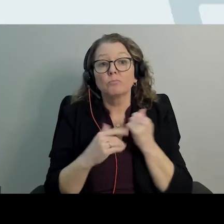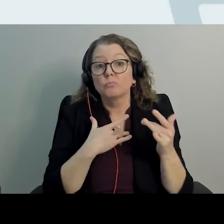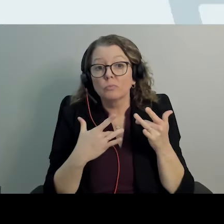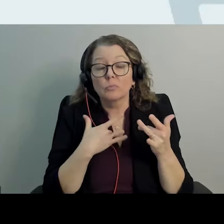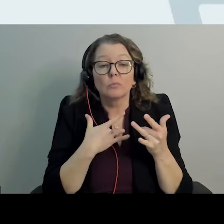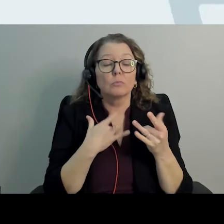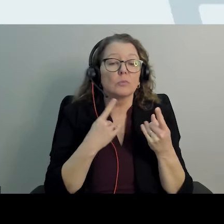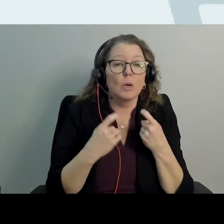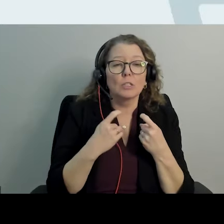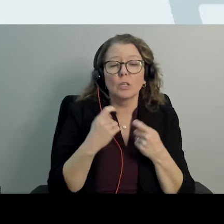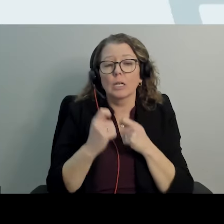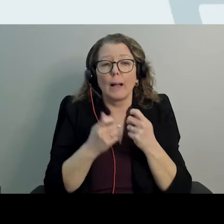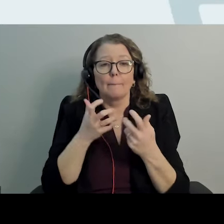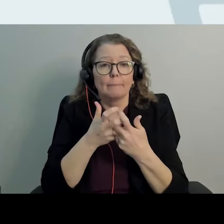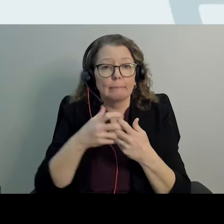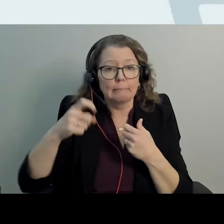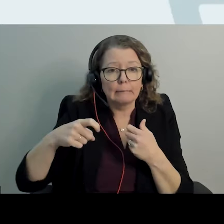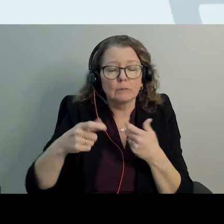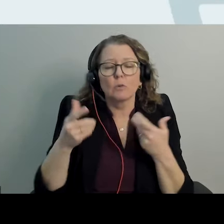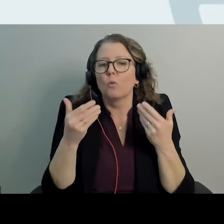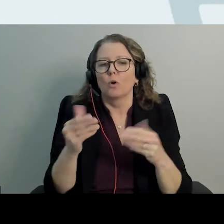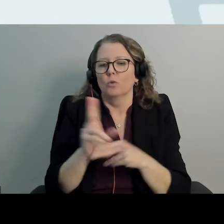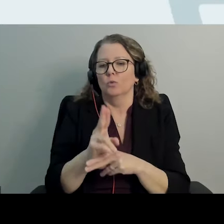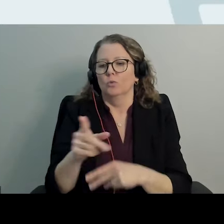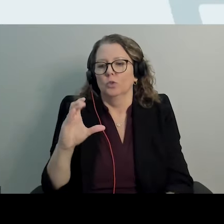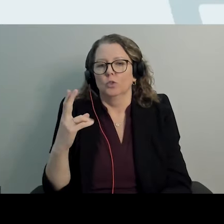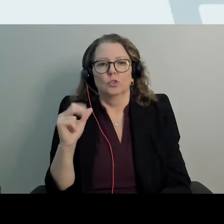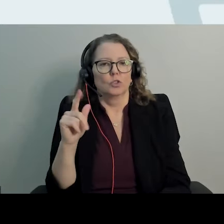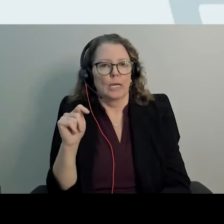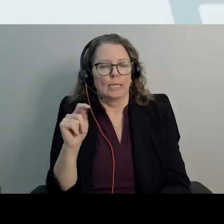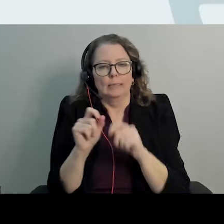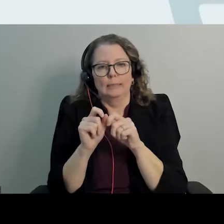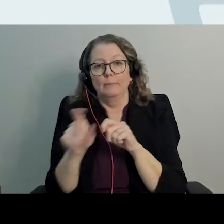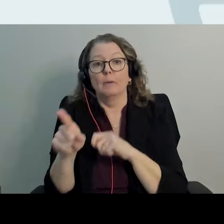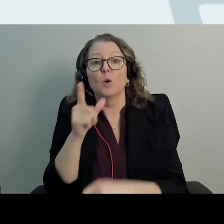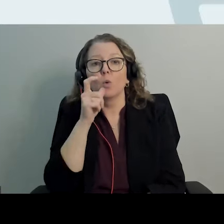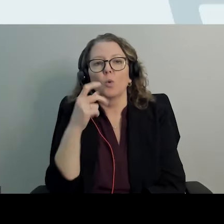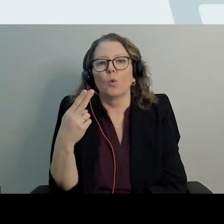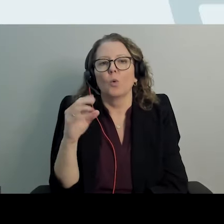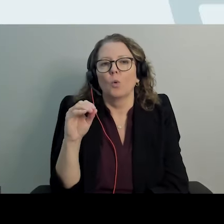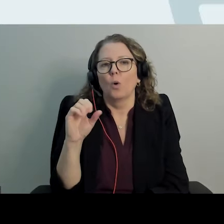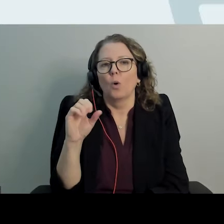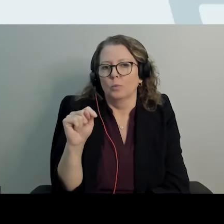or accommodation needs during the session, use the chat feature and send a message to the host and panelists.